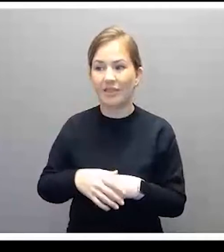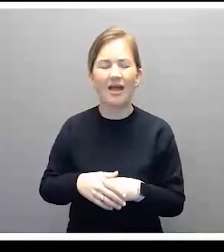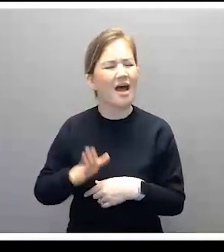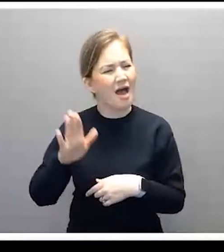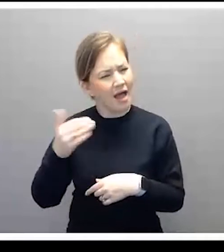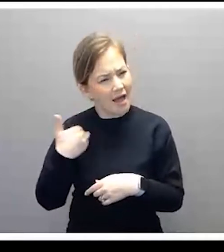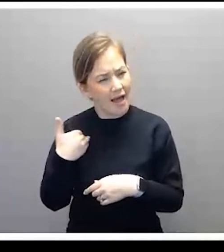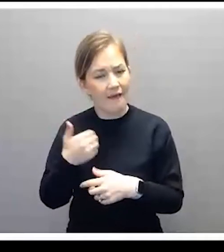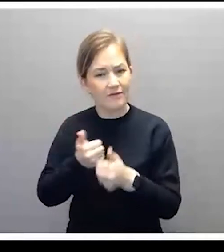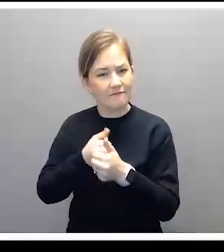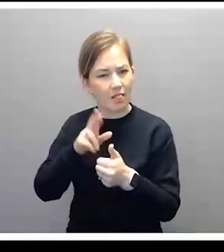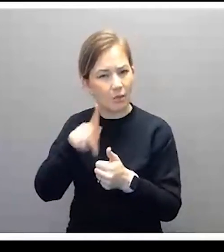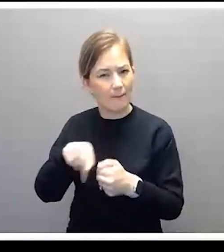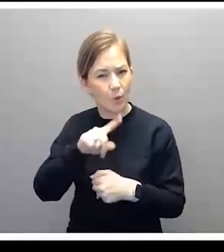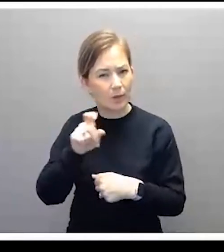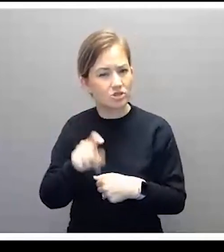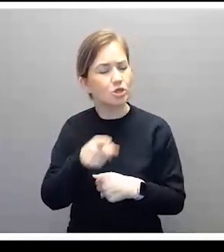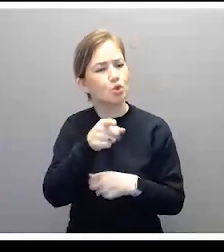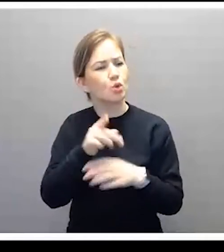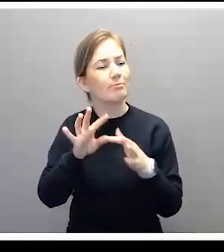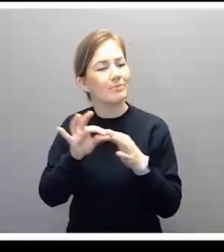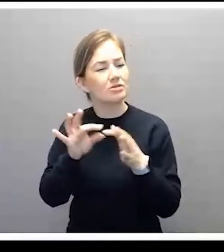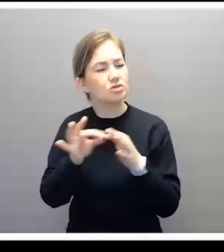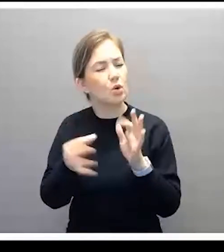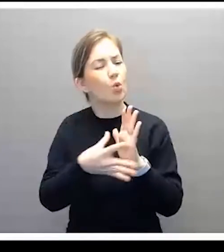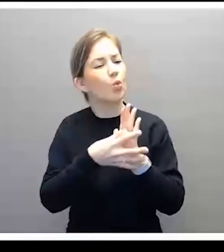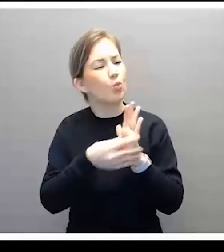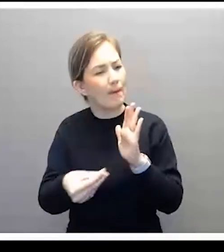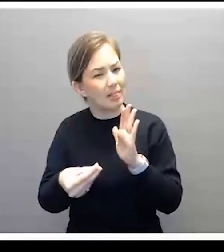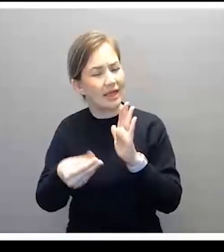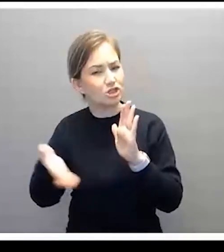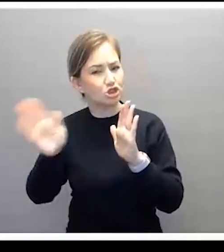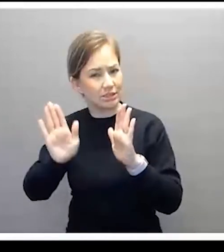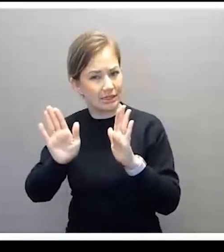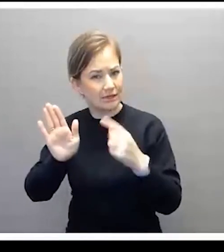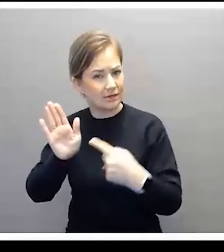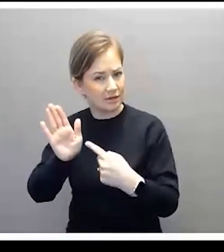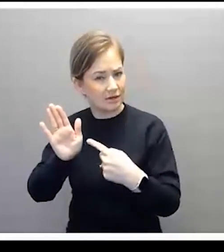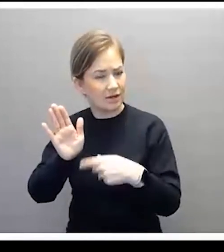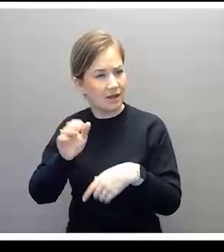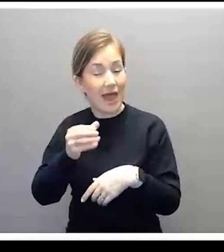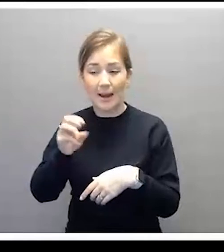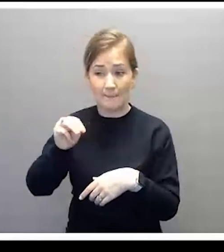I have a followup. You said replication. So, are we talking replication to,